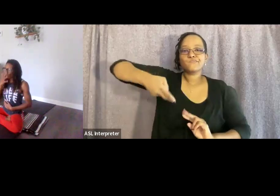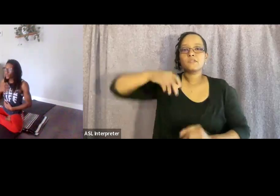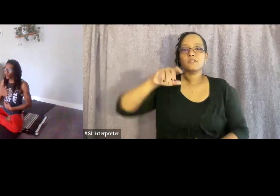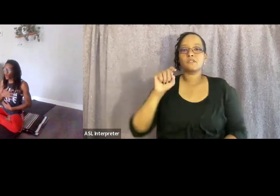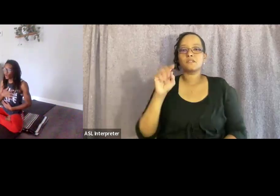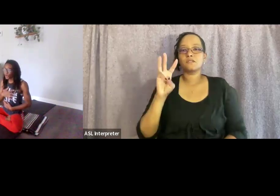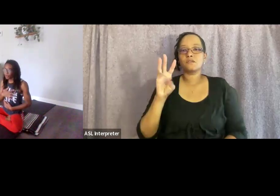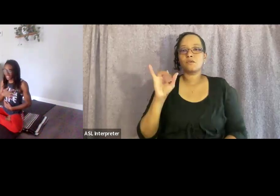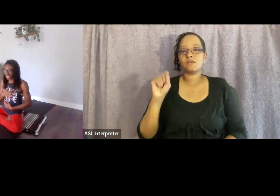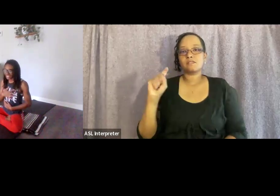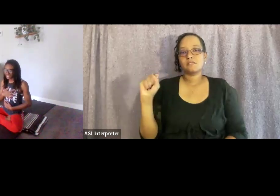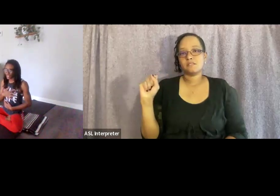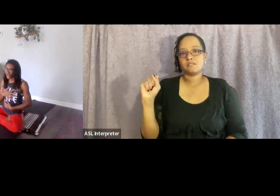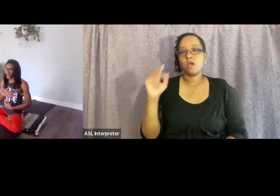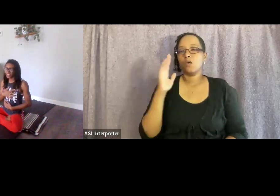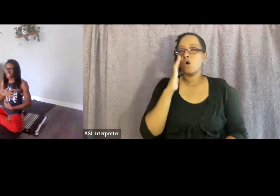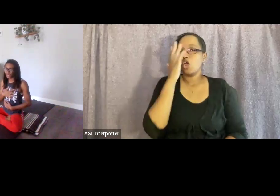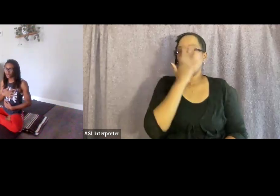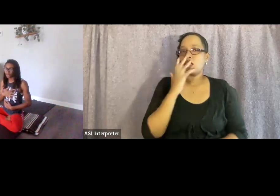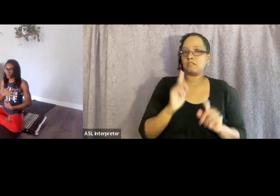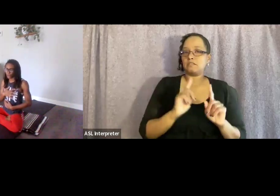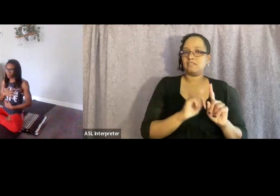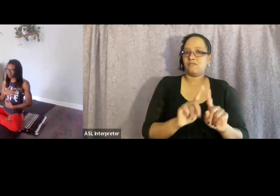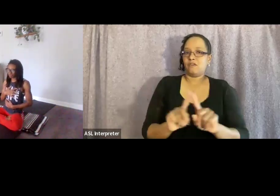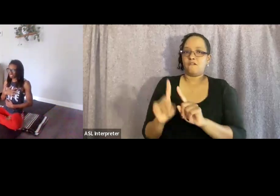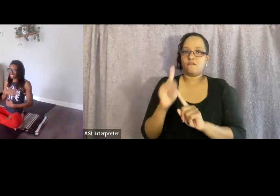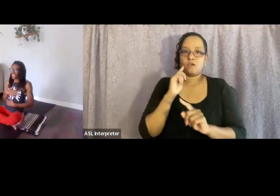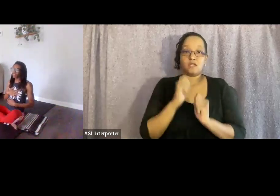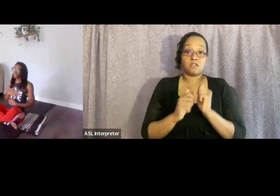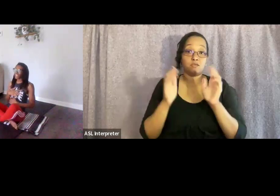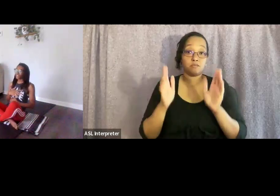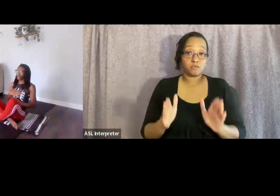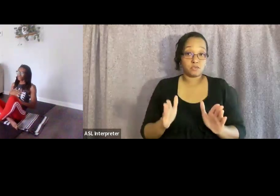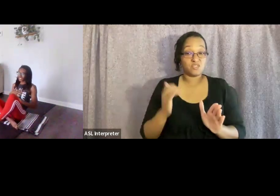So if you are on your back, or if you're lying on the floor, I'll invite you,